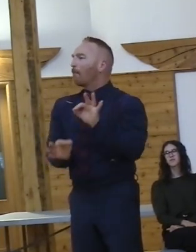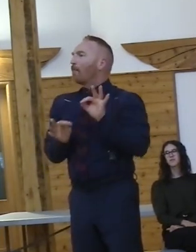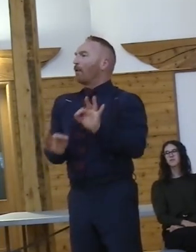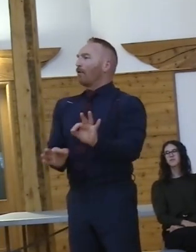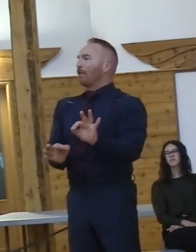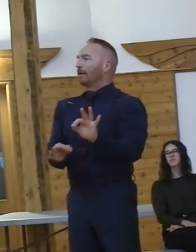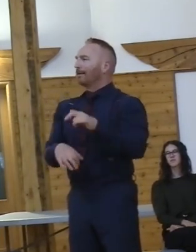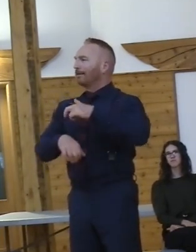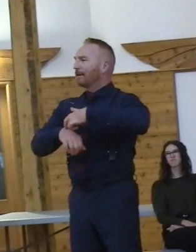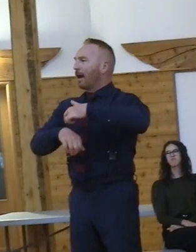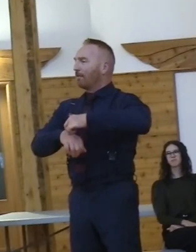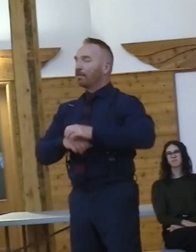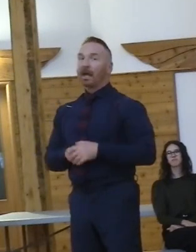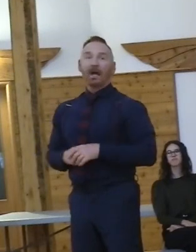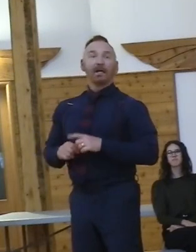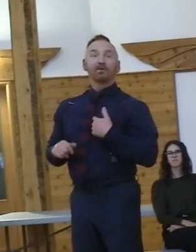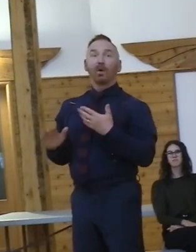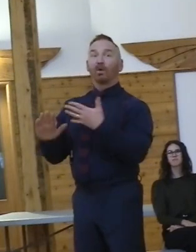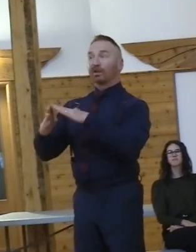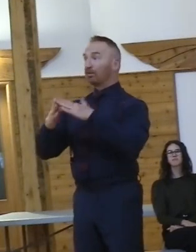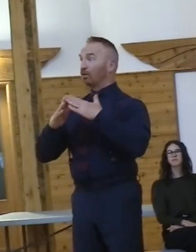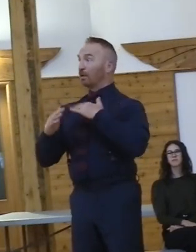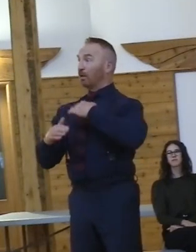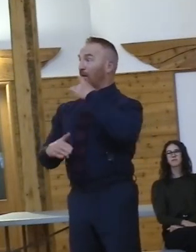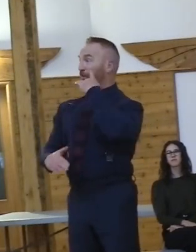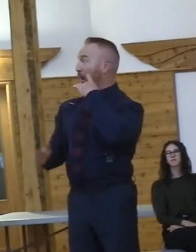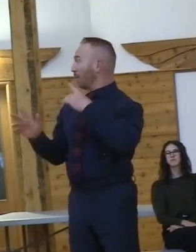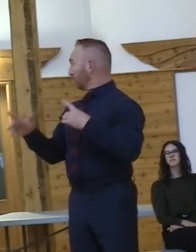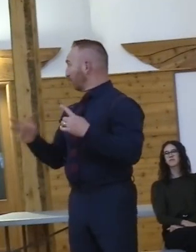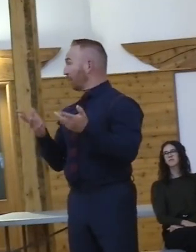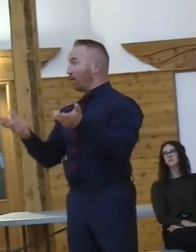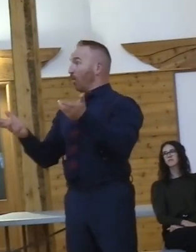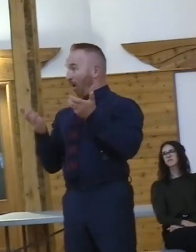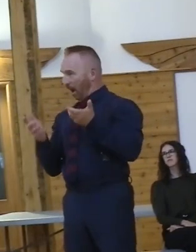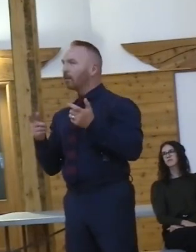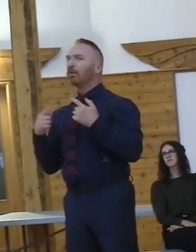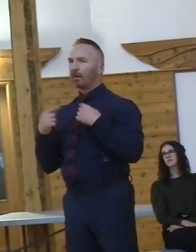You know and I responded that if community wants us then we'll go to Winnipeg.